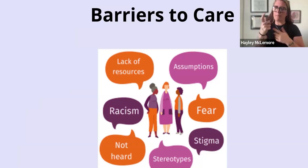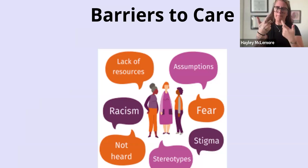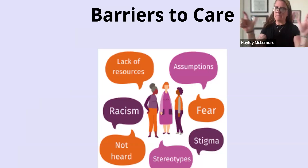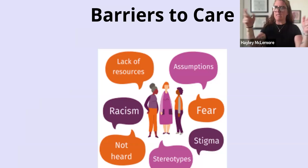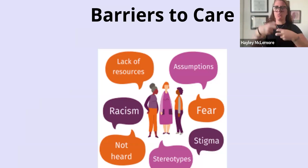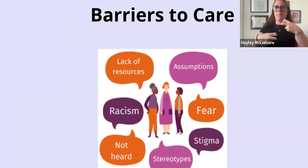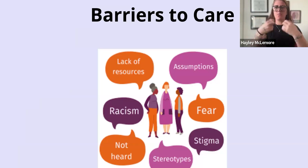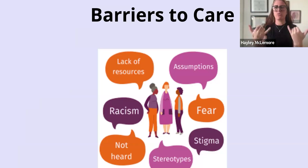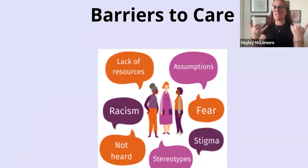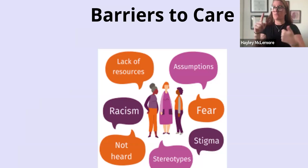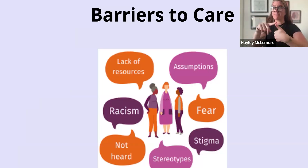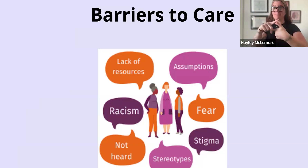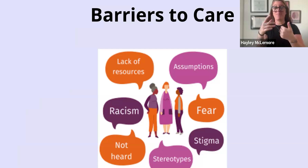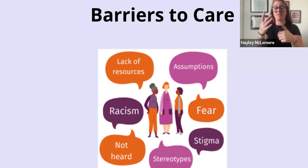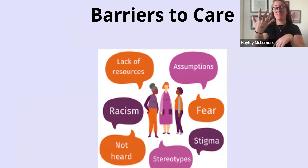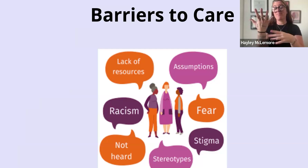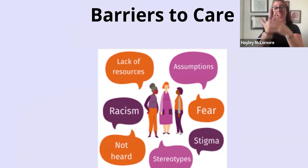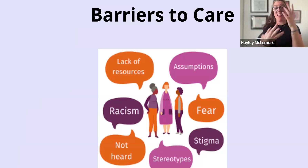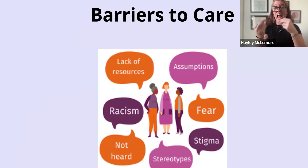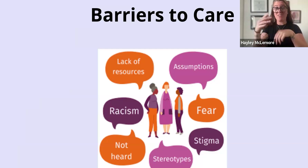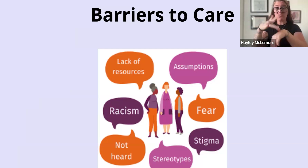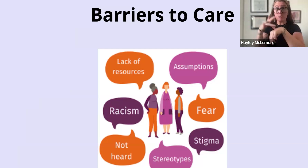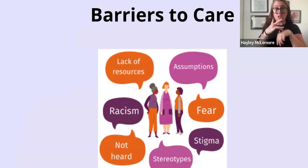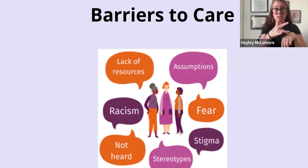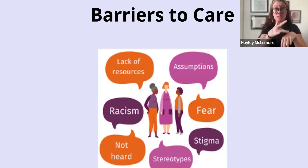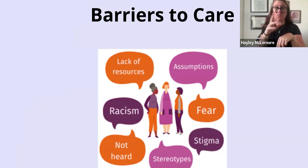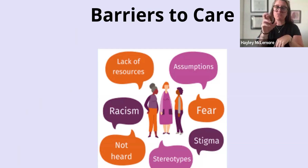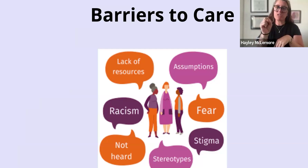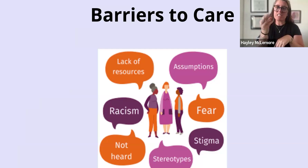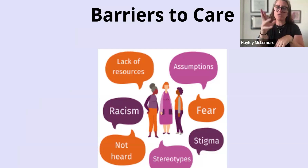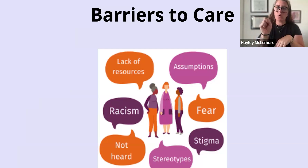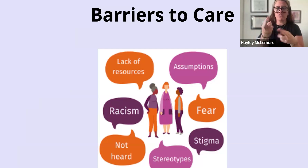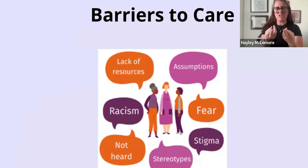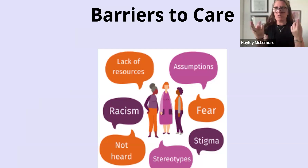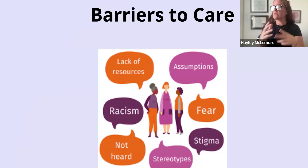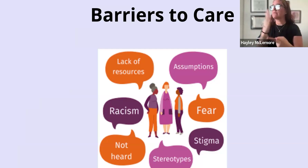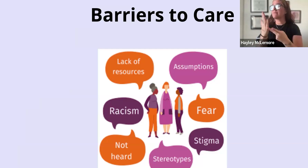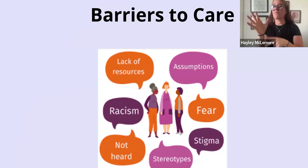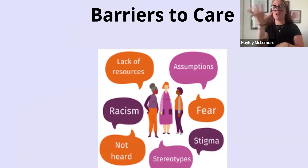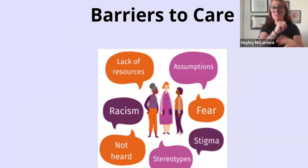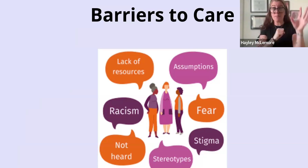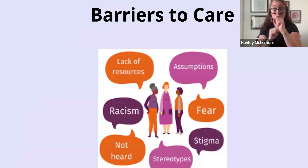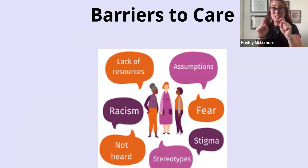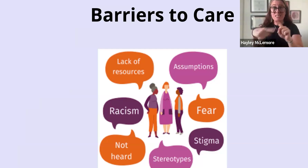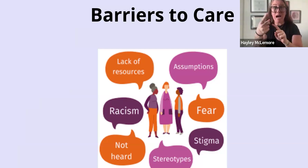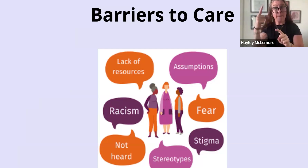I see so many barriers to care, and that's a huge issue that we're facing. Lack of resources is one huge barrier.